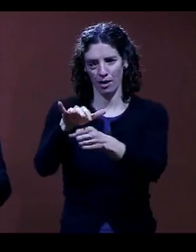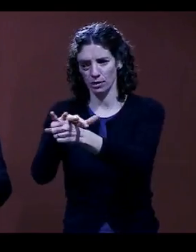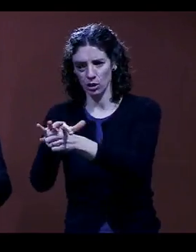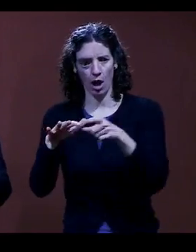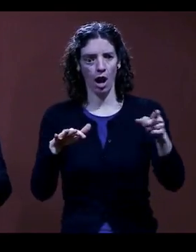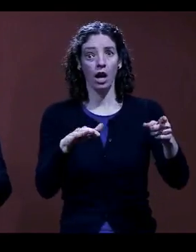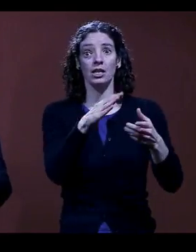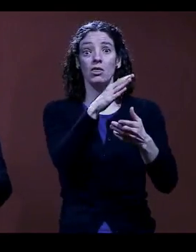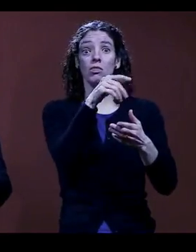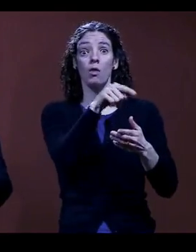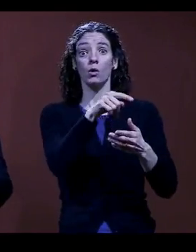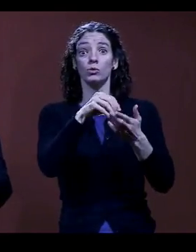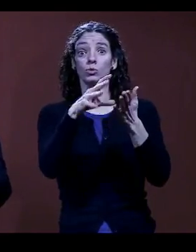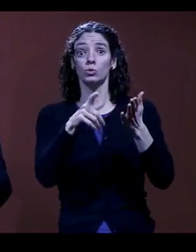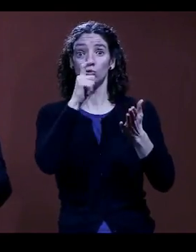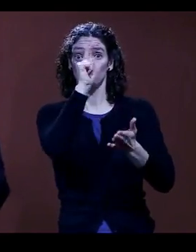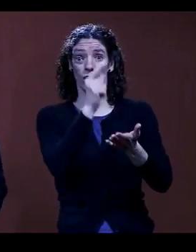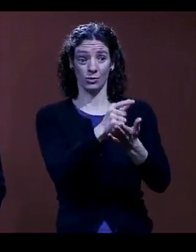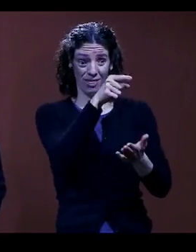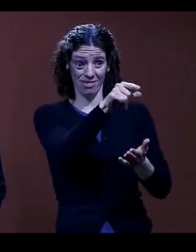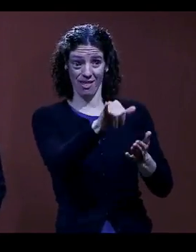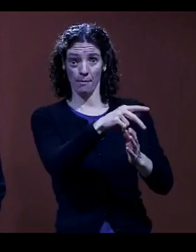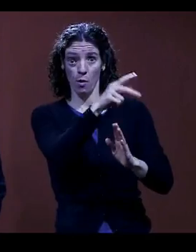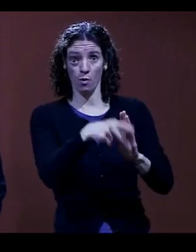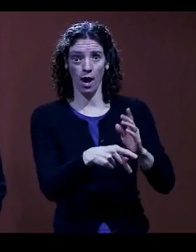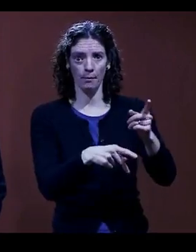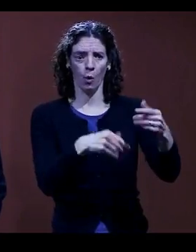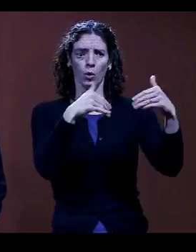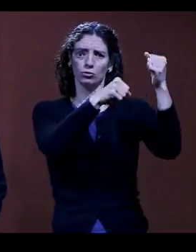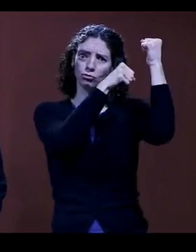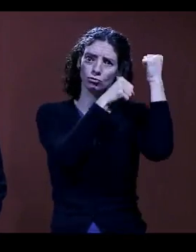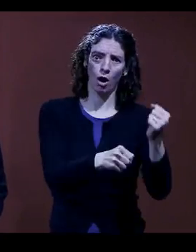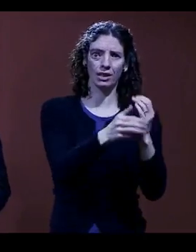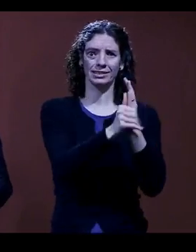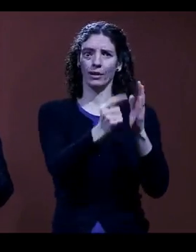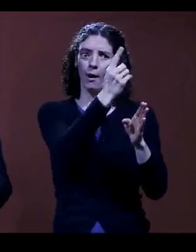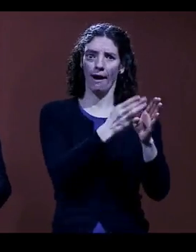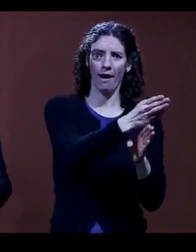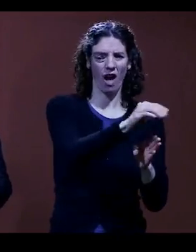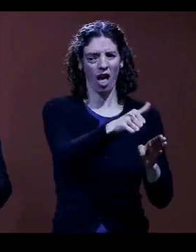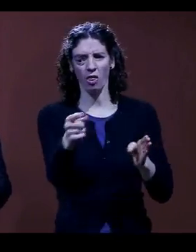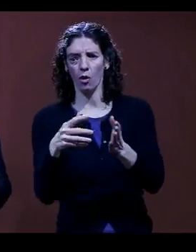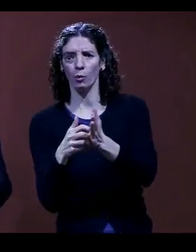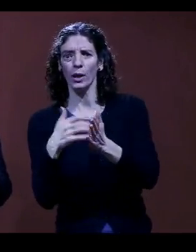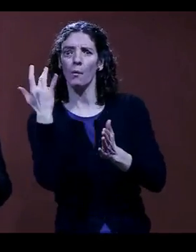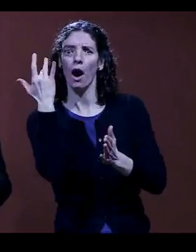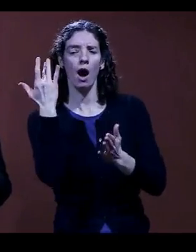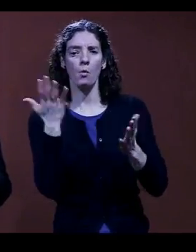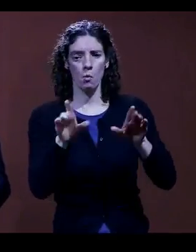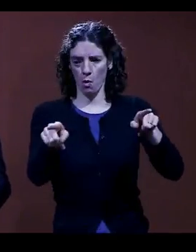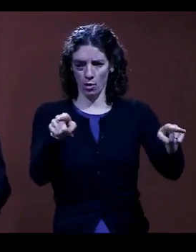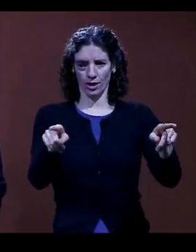at those different regions and what are we doing differently. Then last but notleast, there's really,